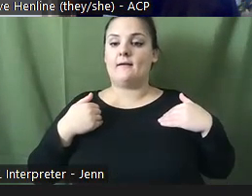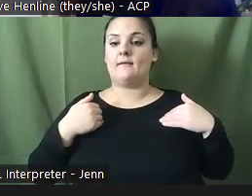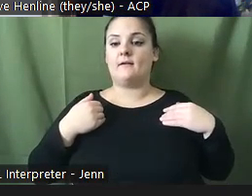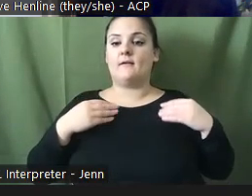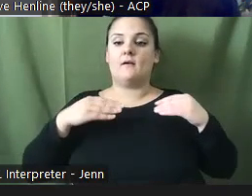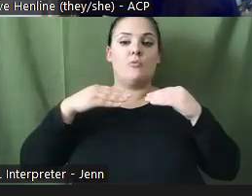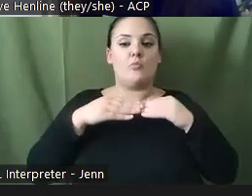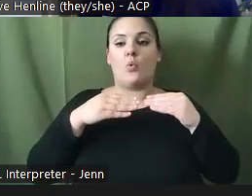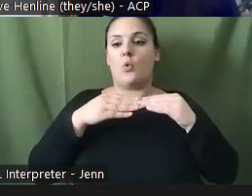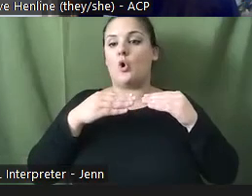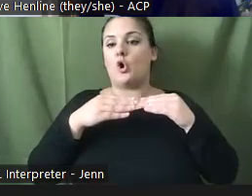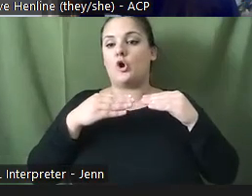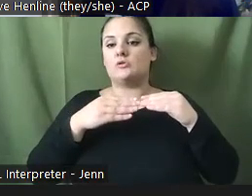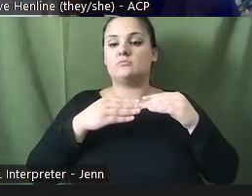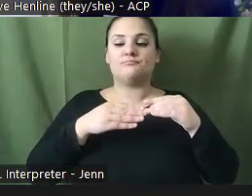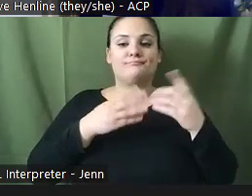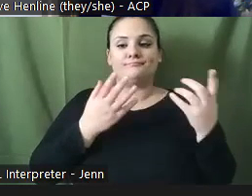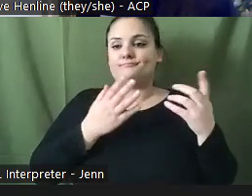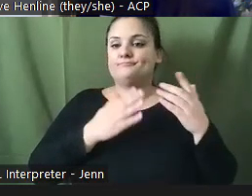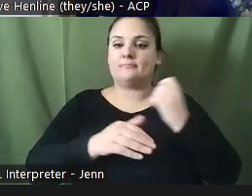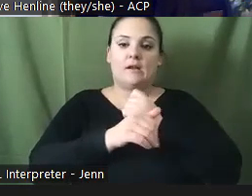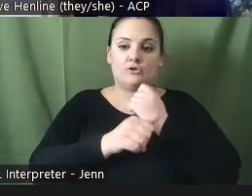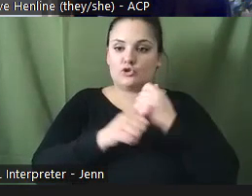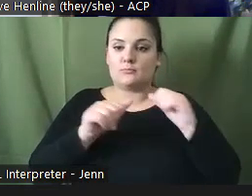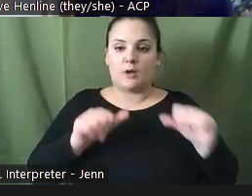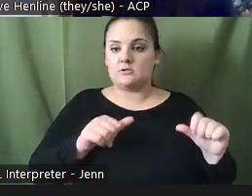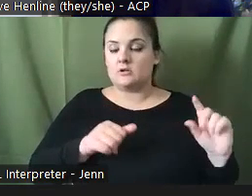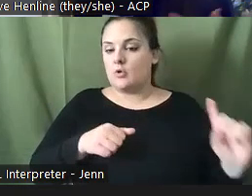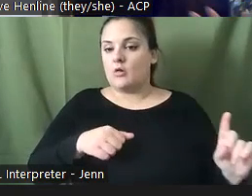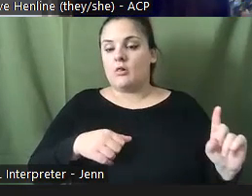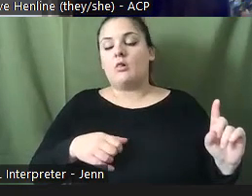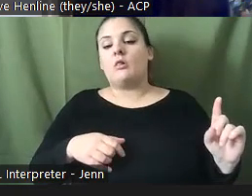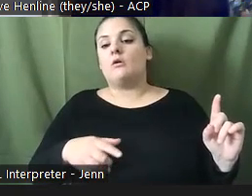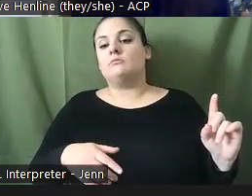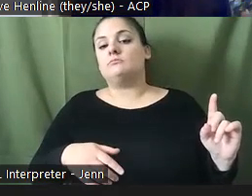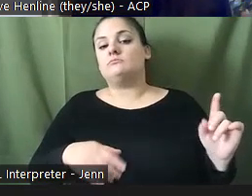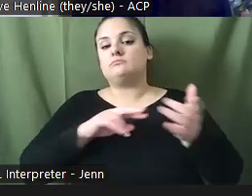you're in this program to protect your location, that could that could persuade individuals in